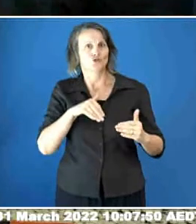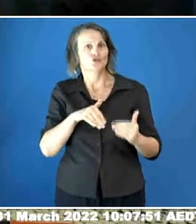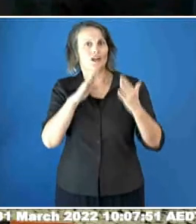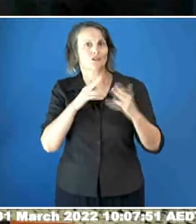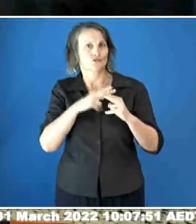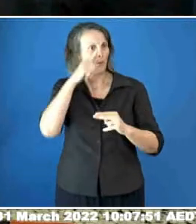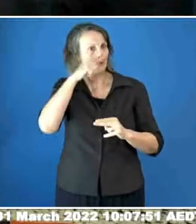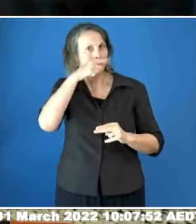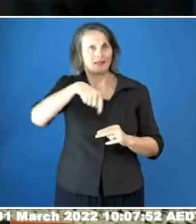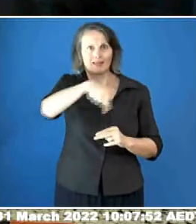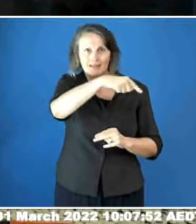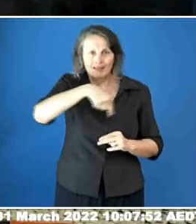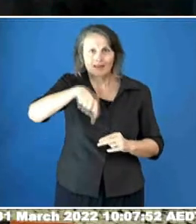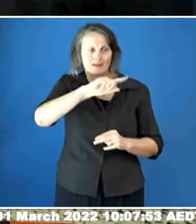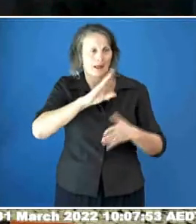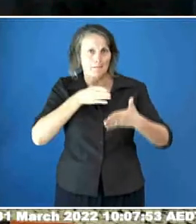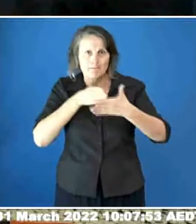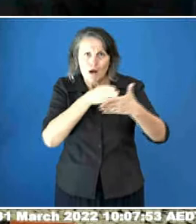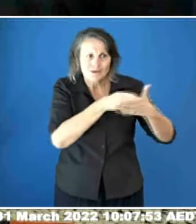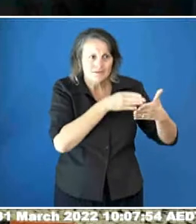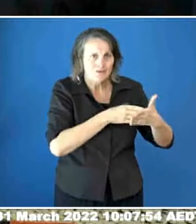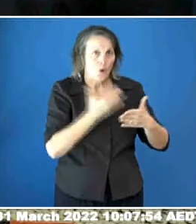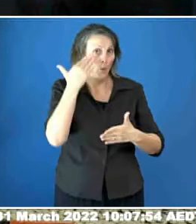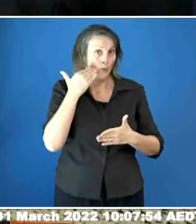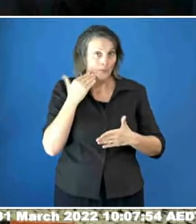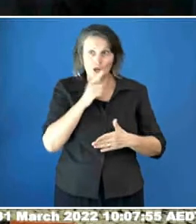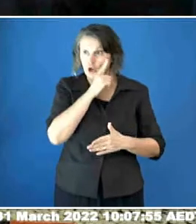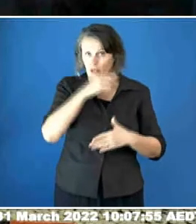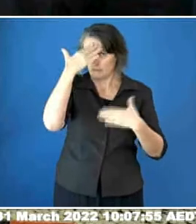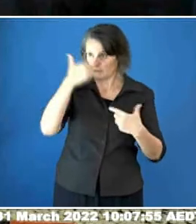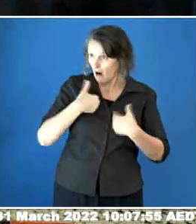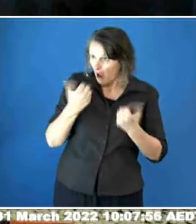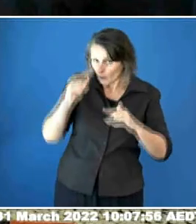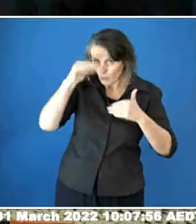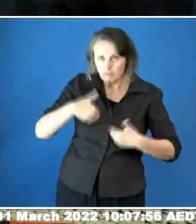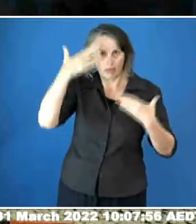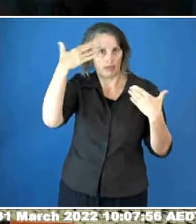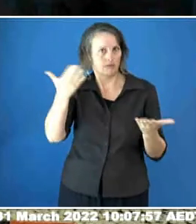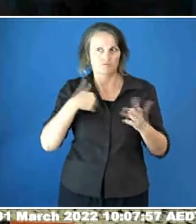including barriers to diagnosis, lack of inclusion in school and employment, and